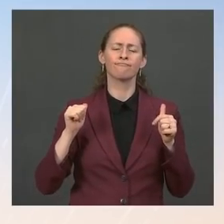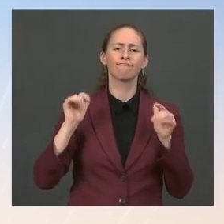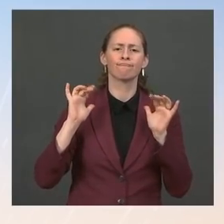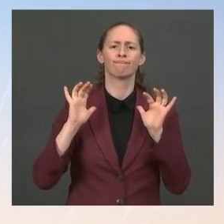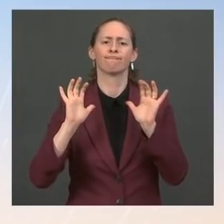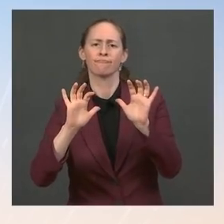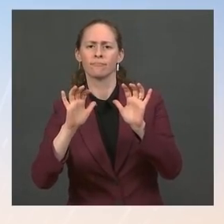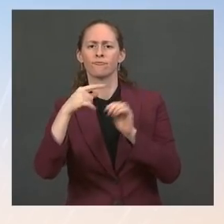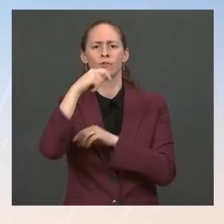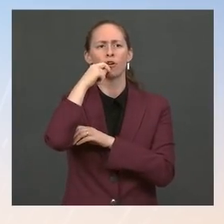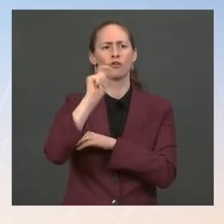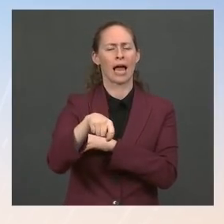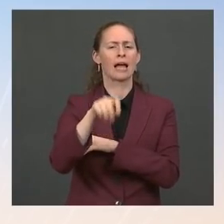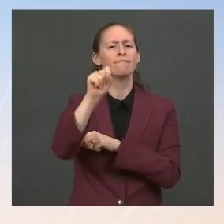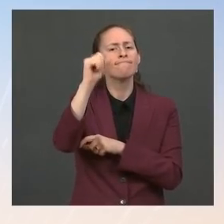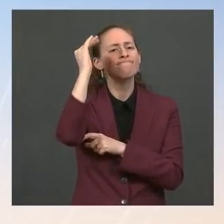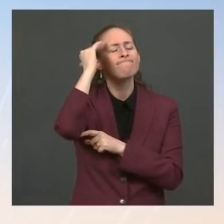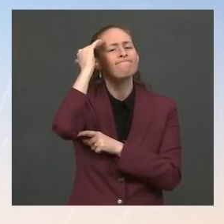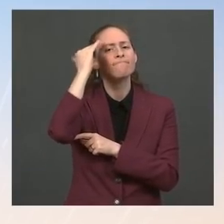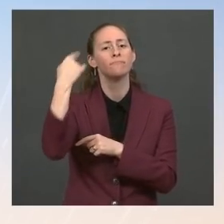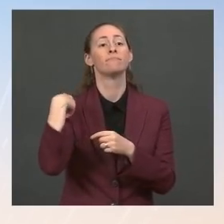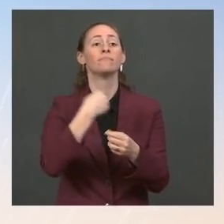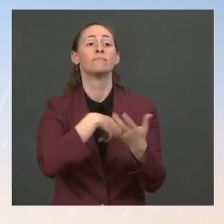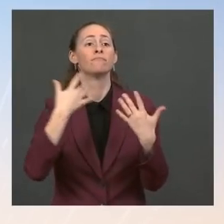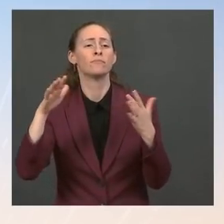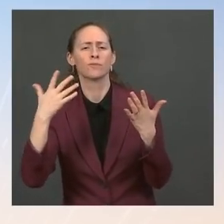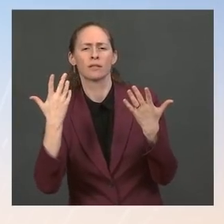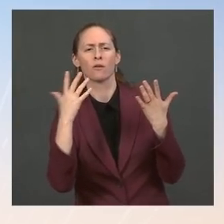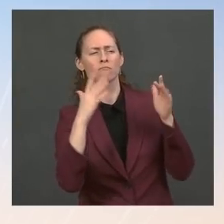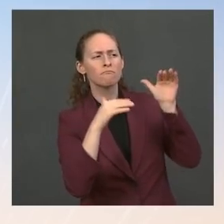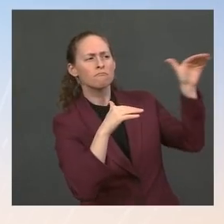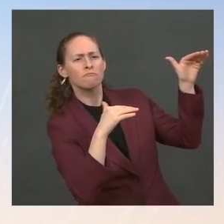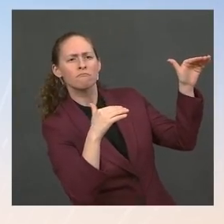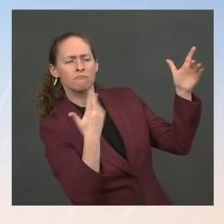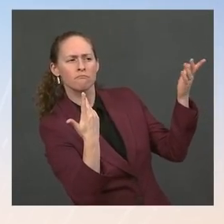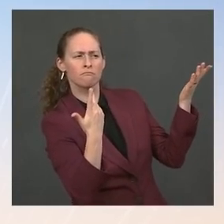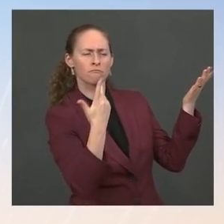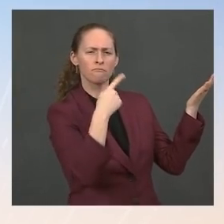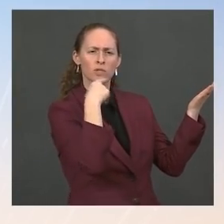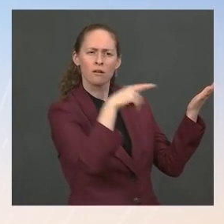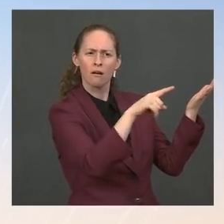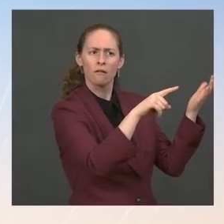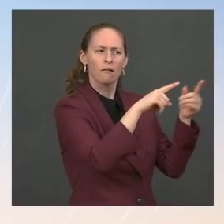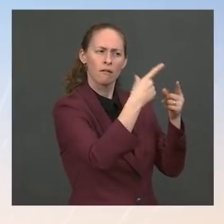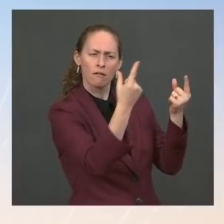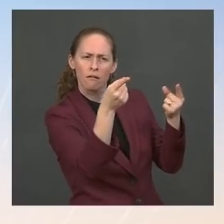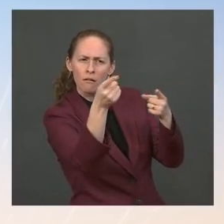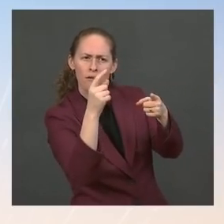and U.S.-Russian relations generally. As we've made clear in the past and we've made clear directly to them as well: